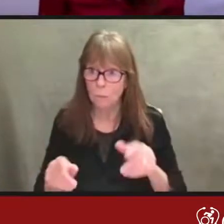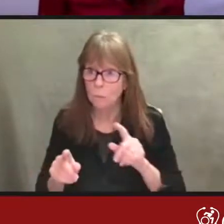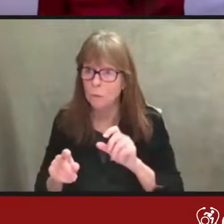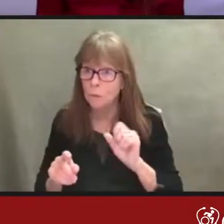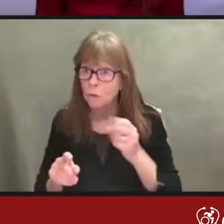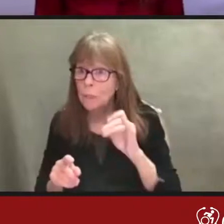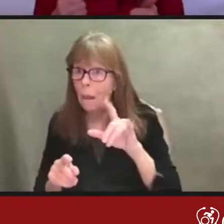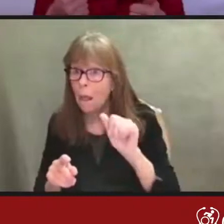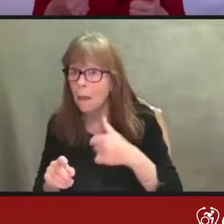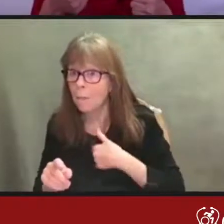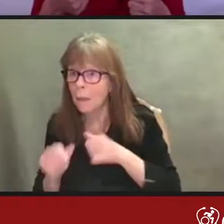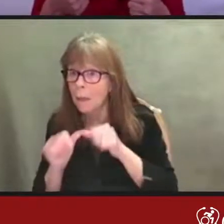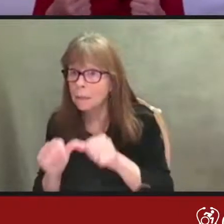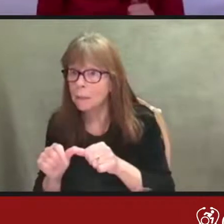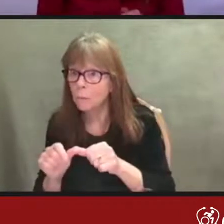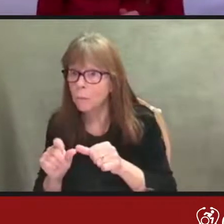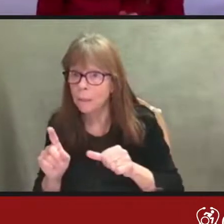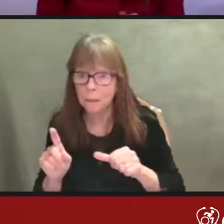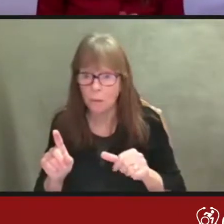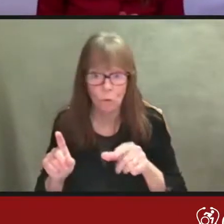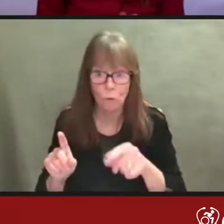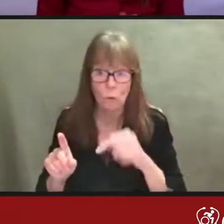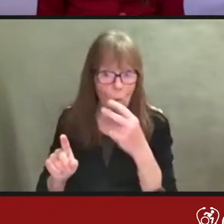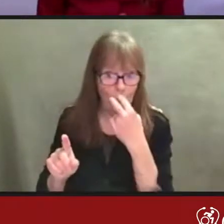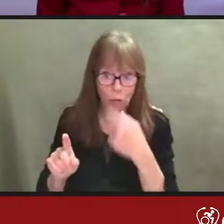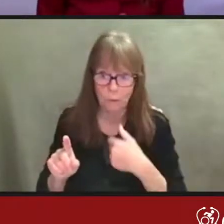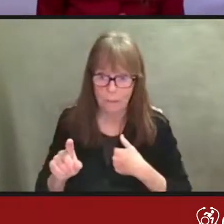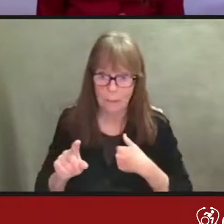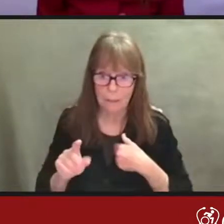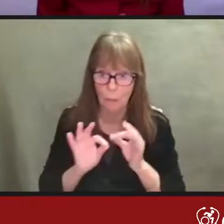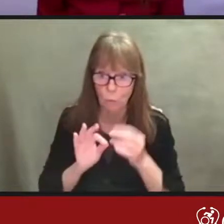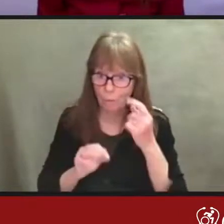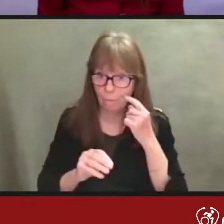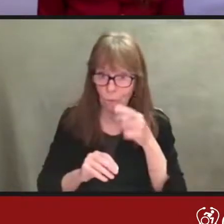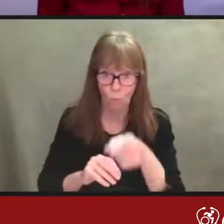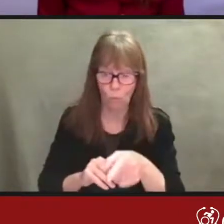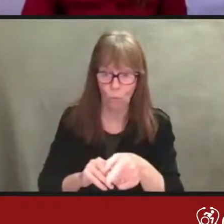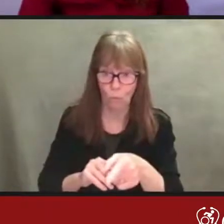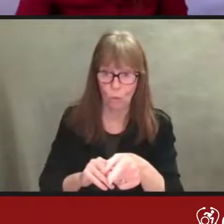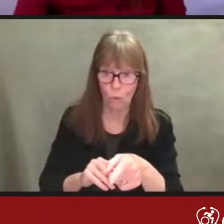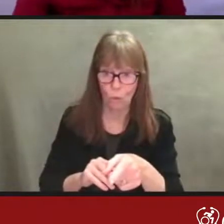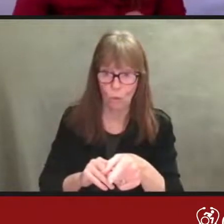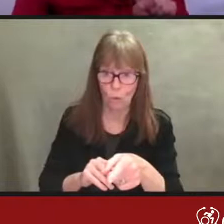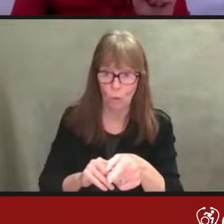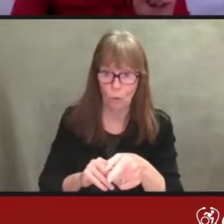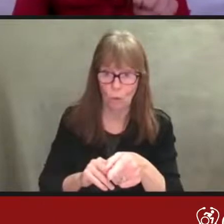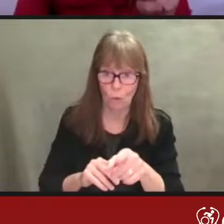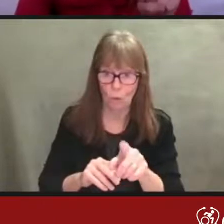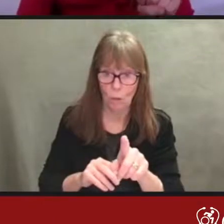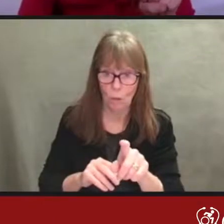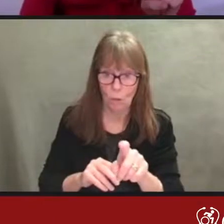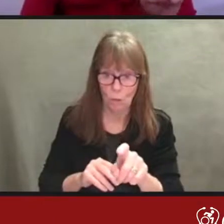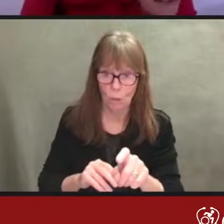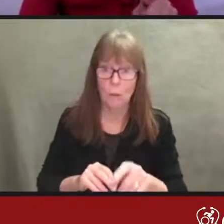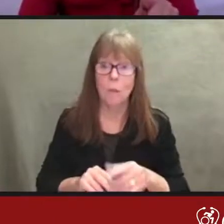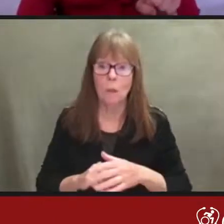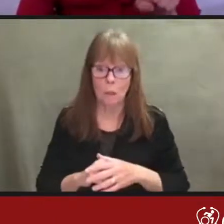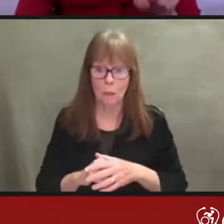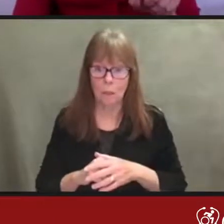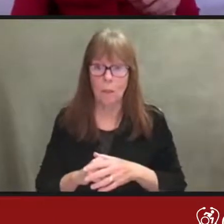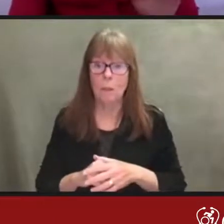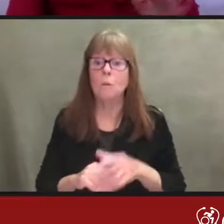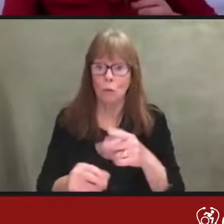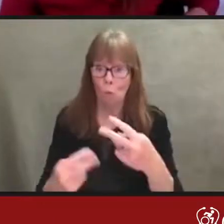Sorry to interrupt.